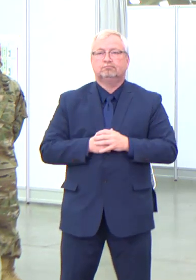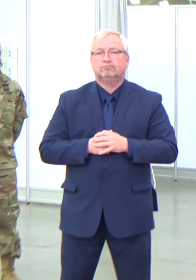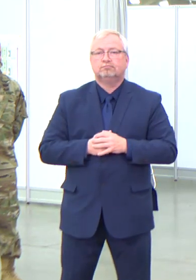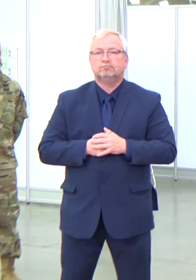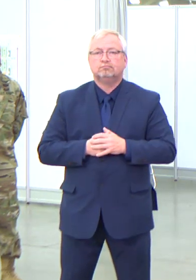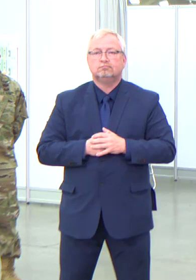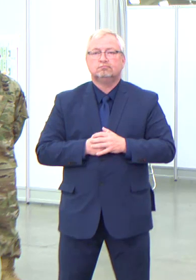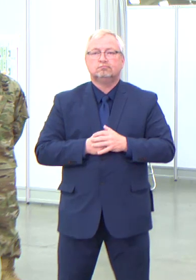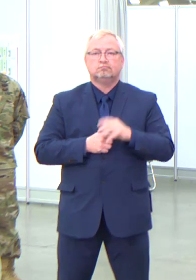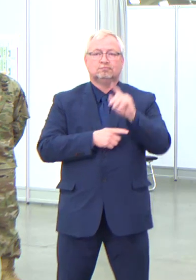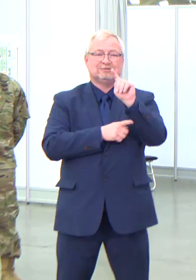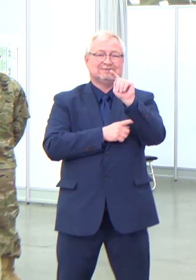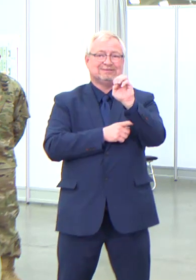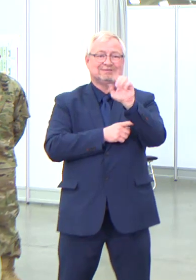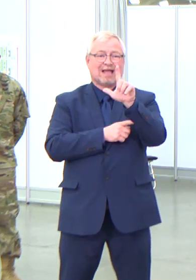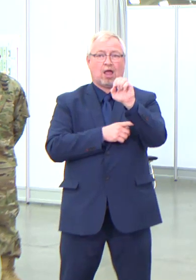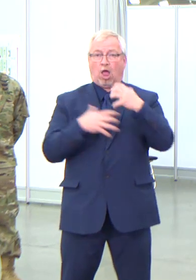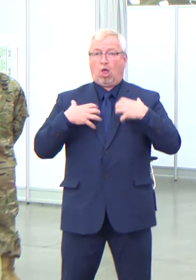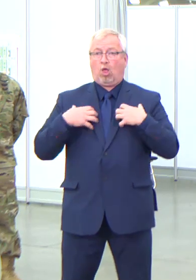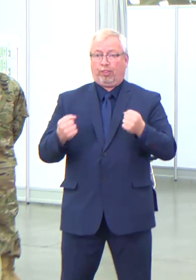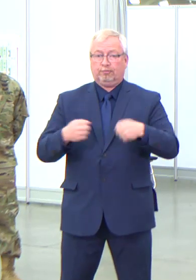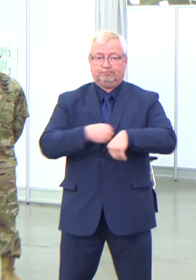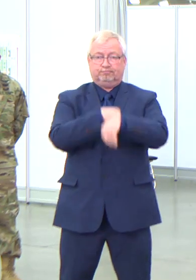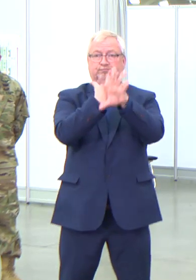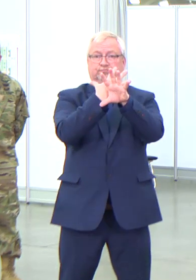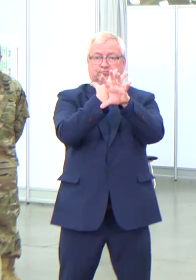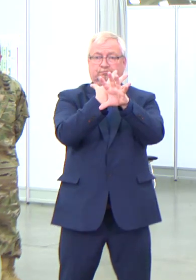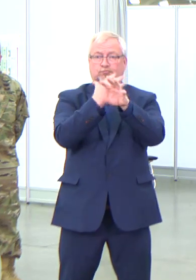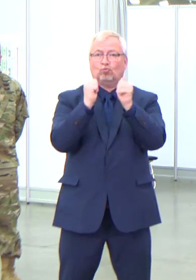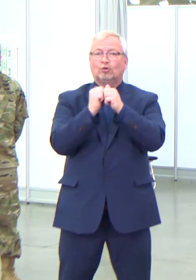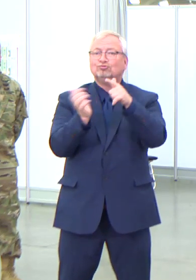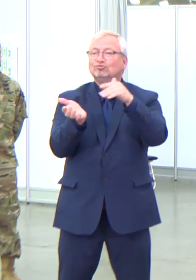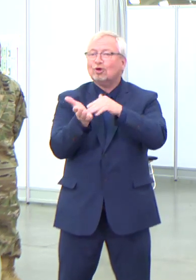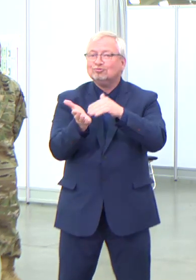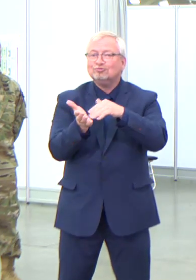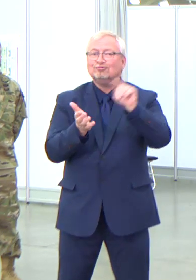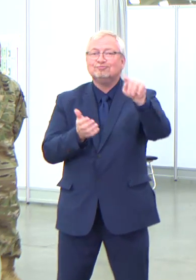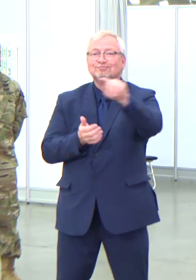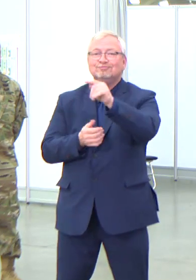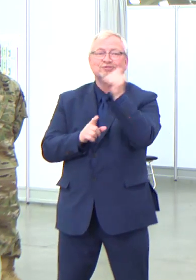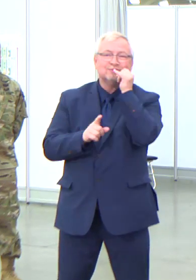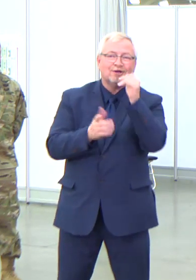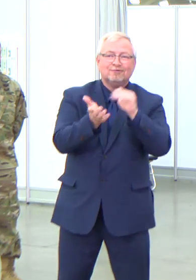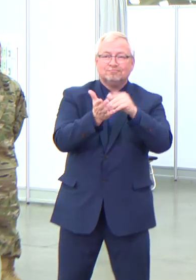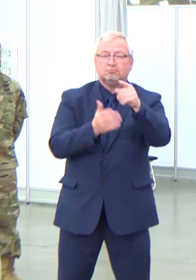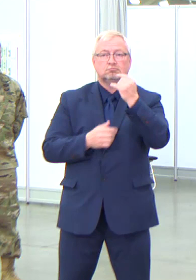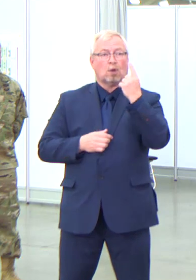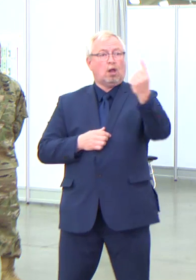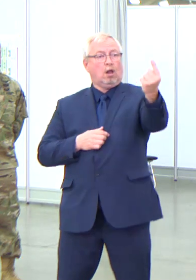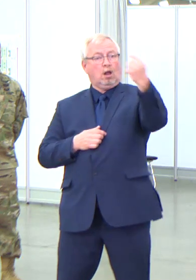. First, we have scaled our telehealth abilities dramatically. All of our patients were told to stay at